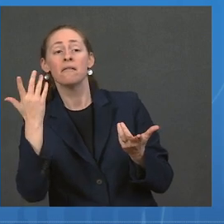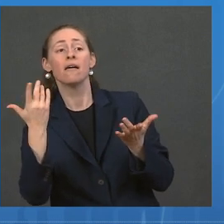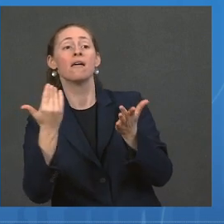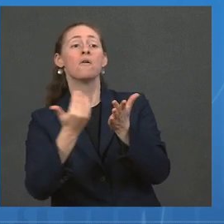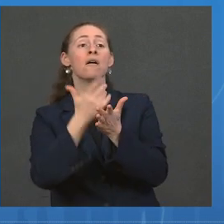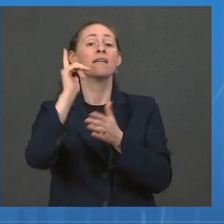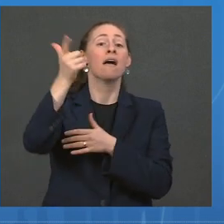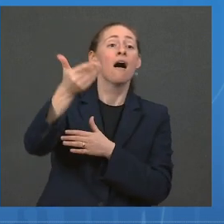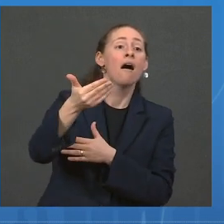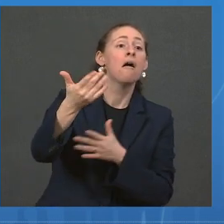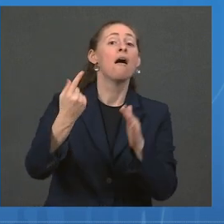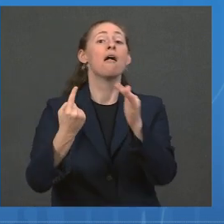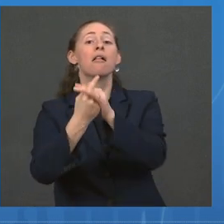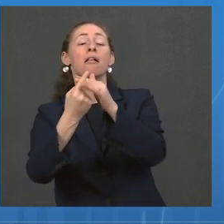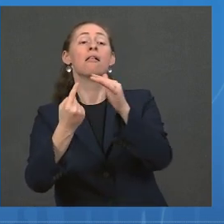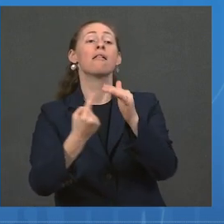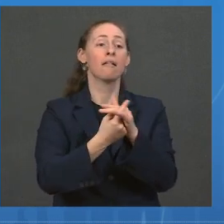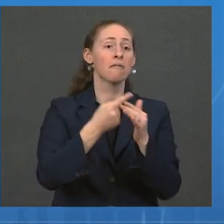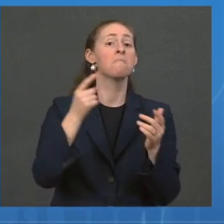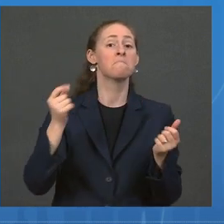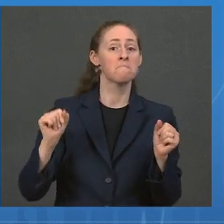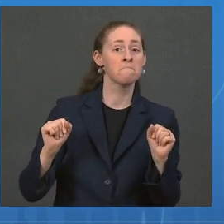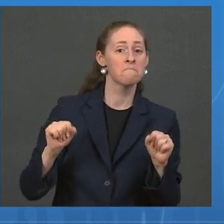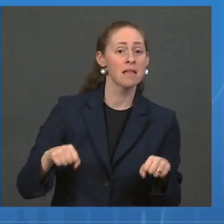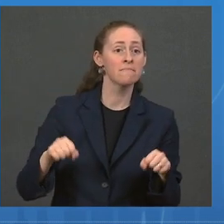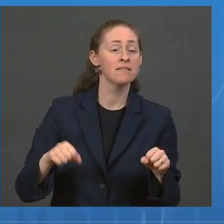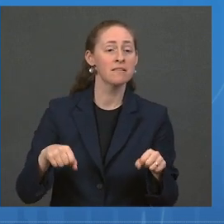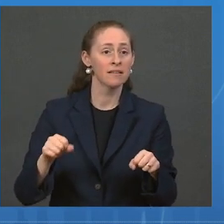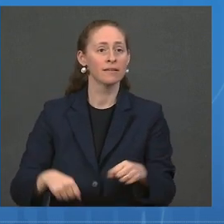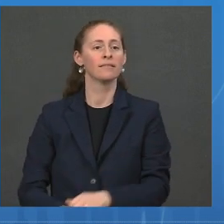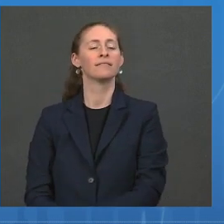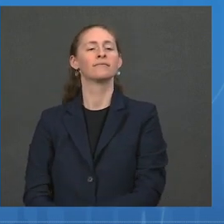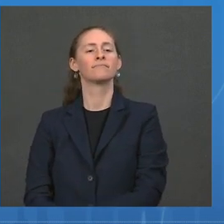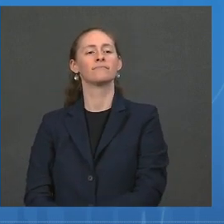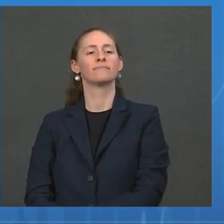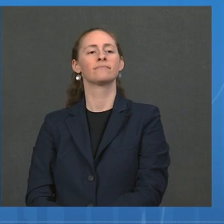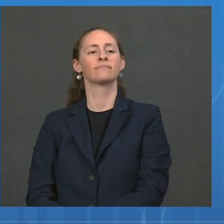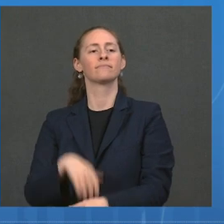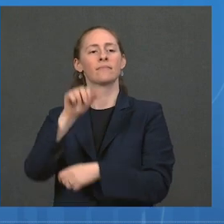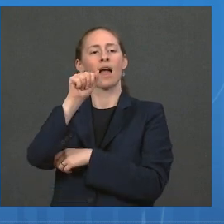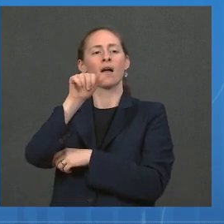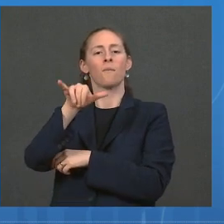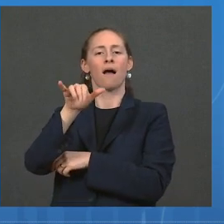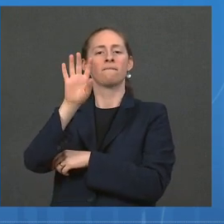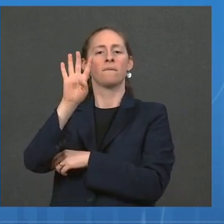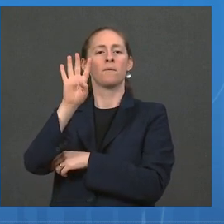And, in particular, the AY 4.2 variant has drawn some attention in recent days.